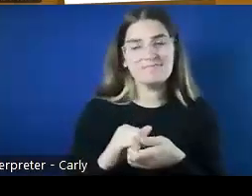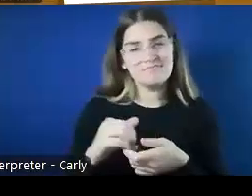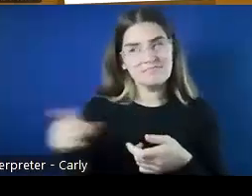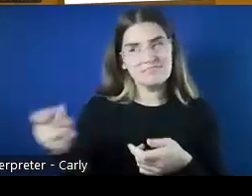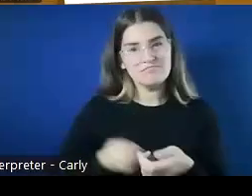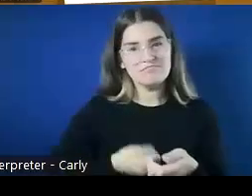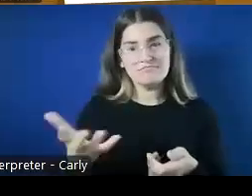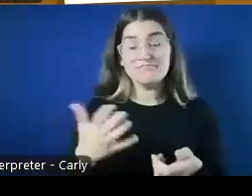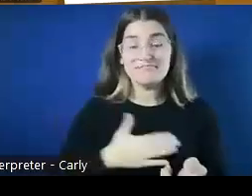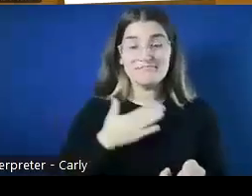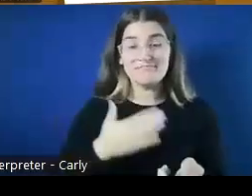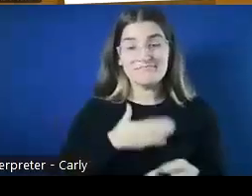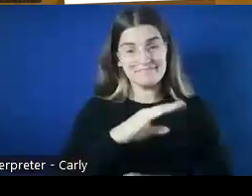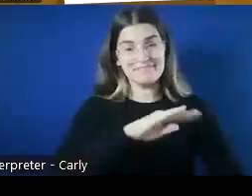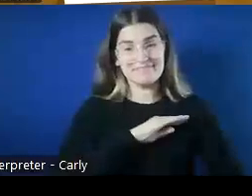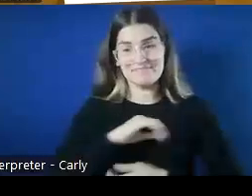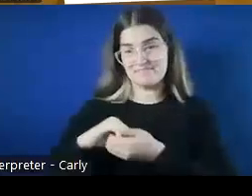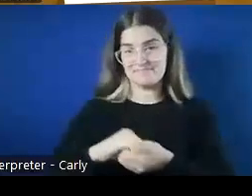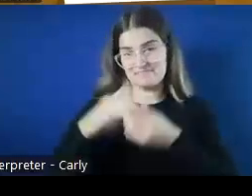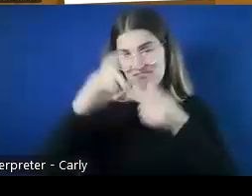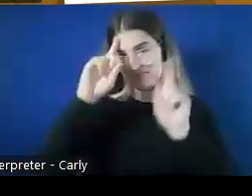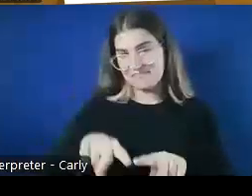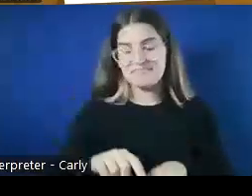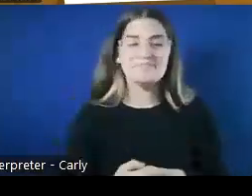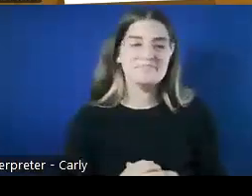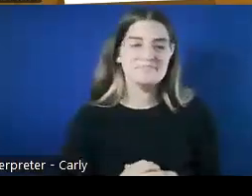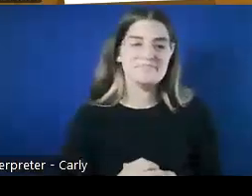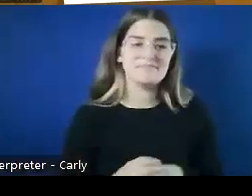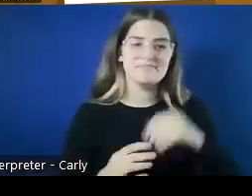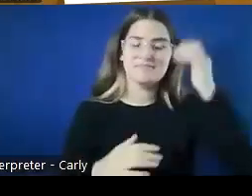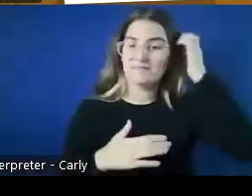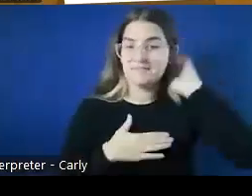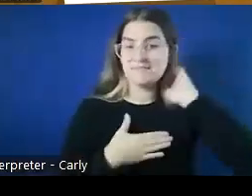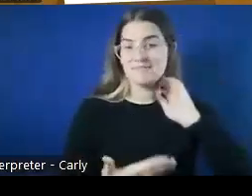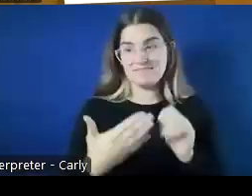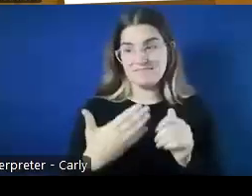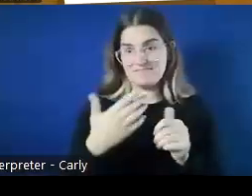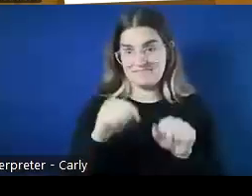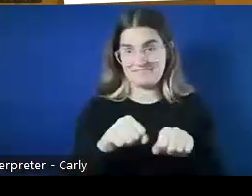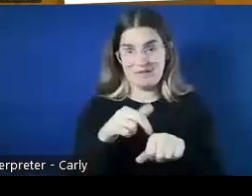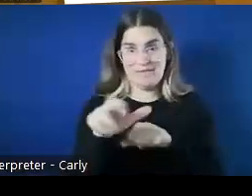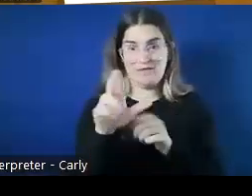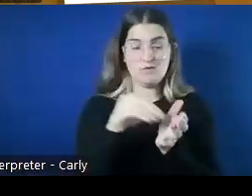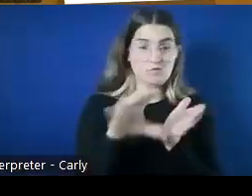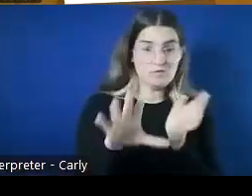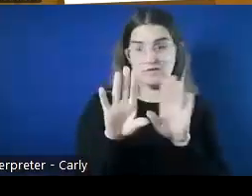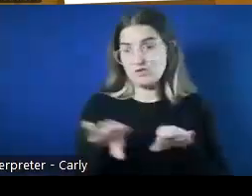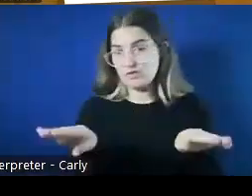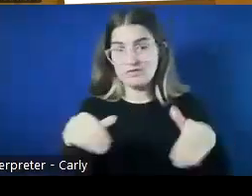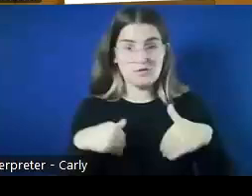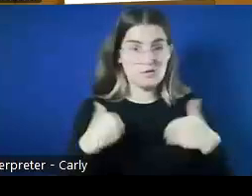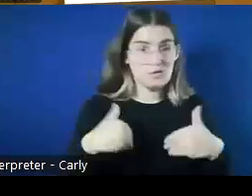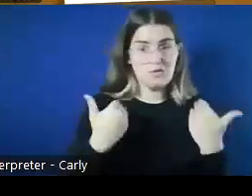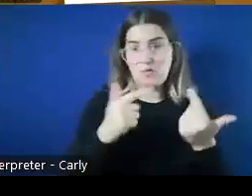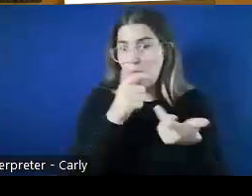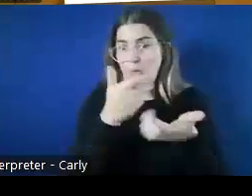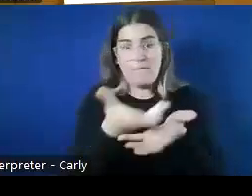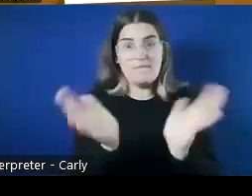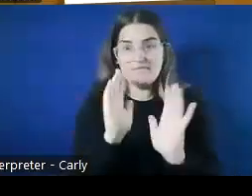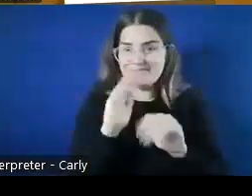with our collaboration and with their ability to refer their students children youth All To Us um